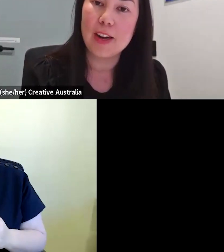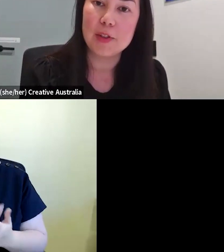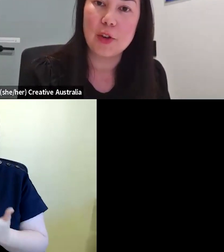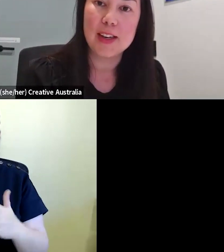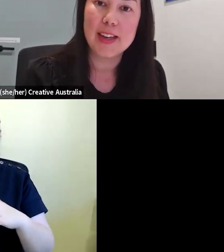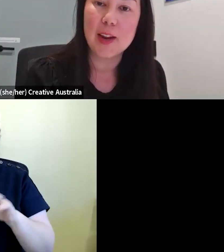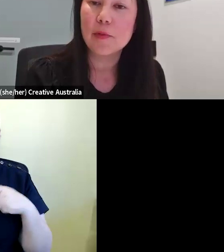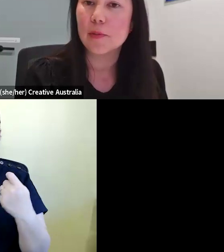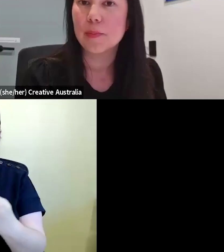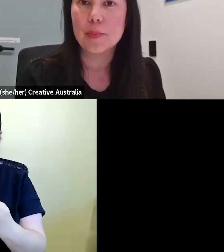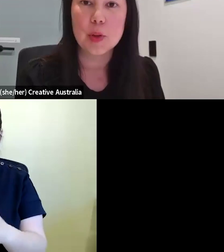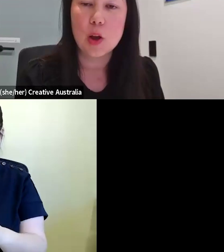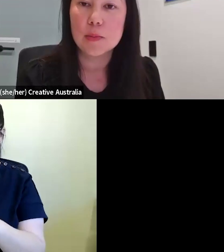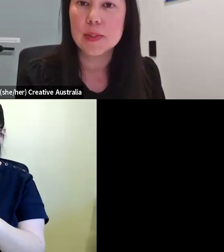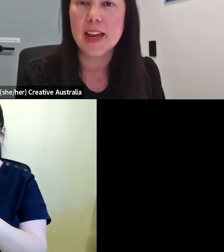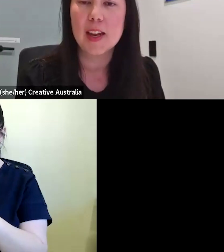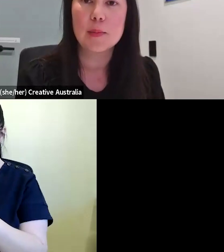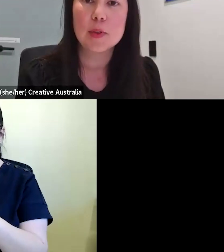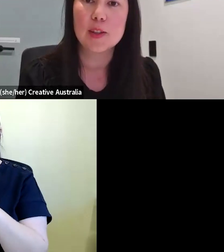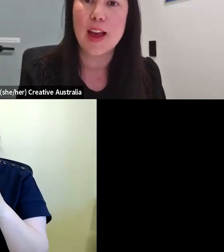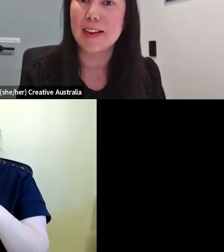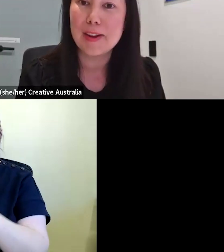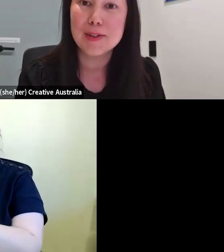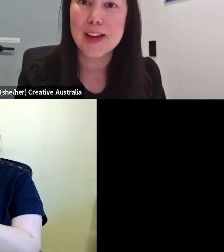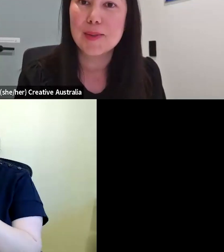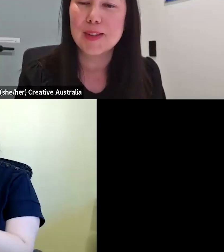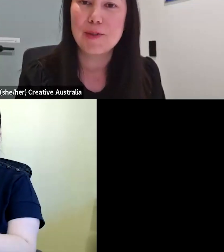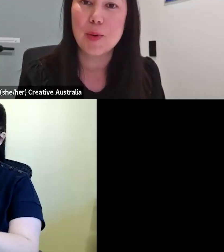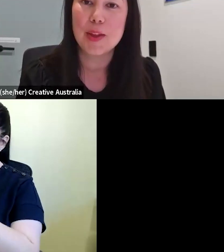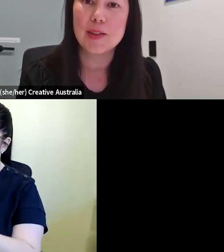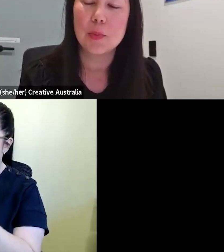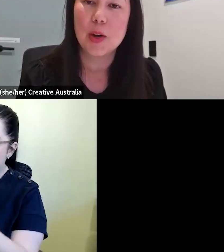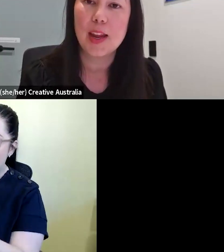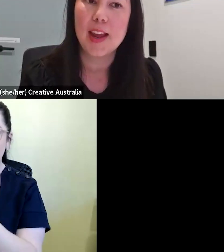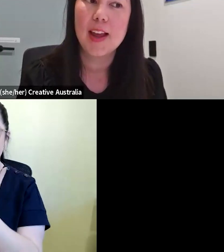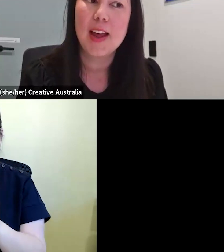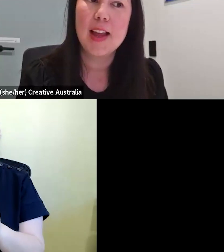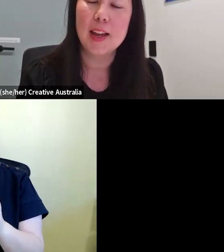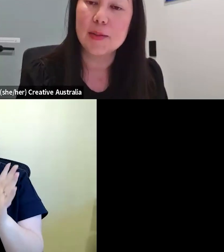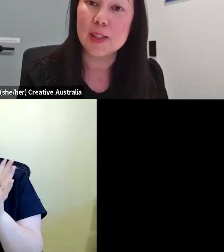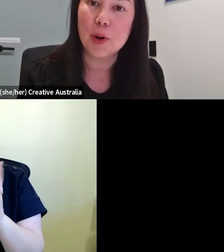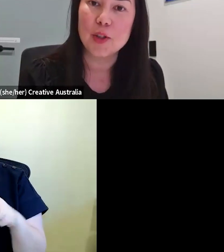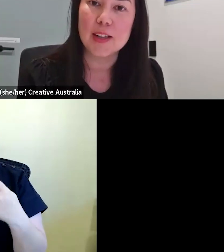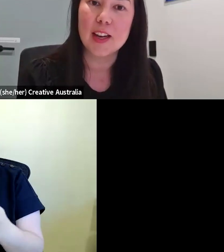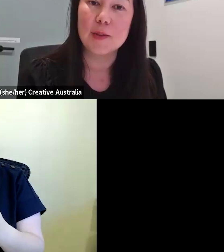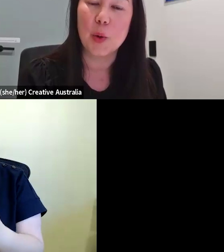Creative Australia team, from the comms team to the legal team, loves this project. And they love